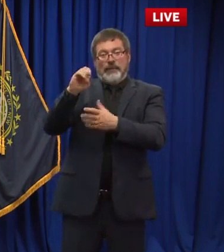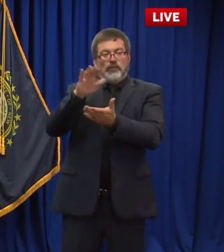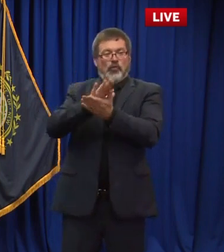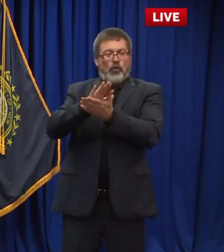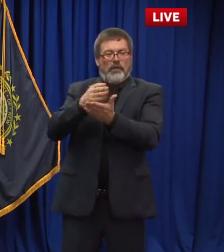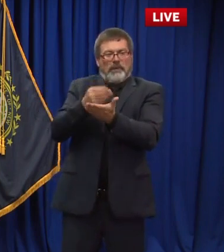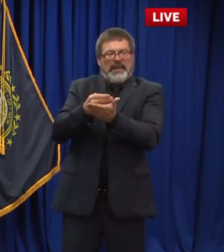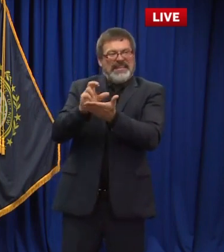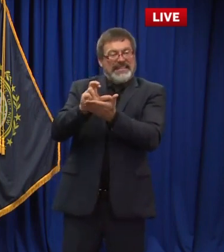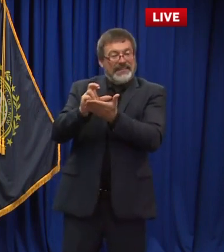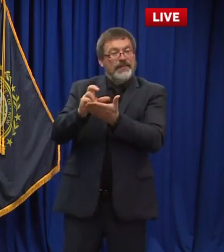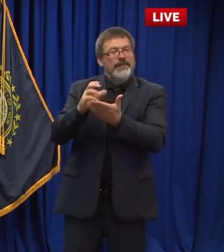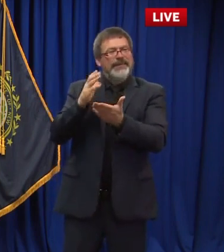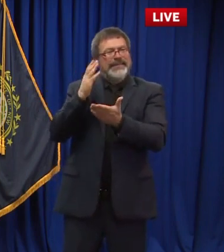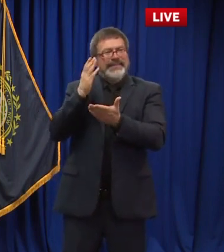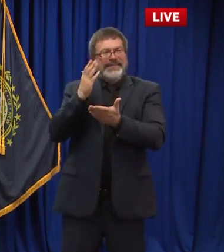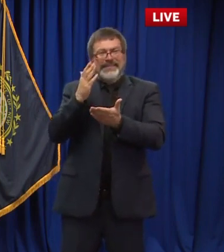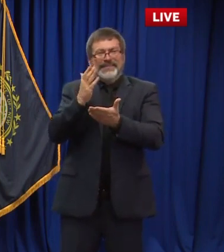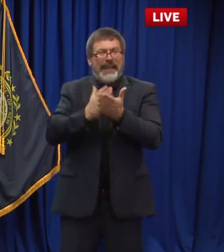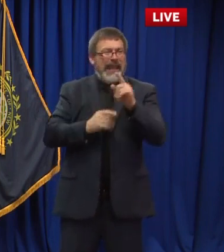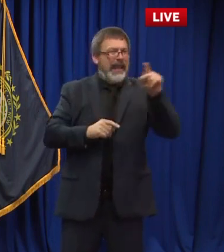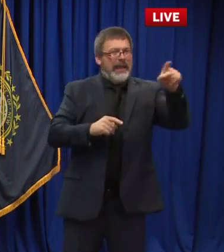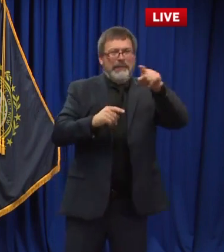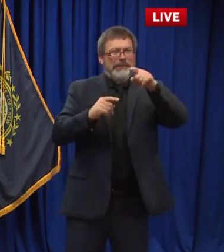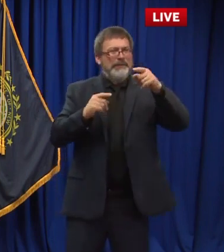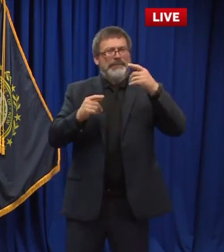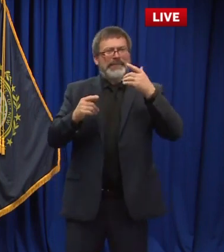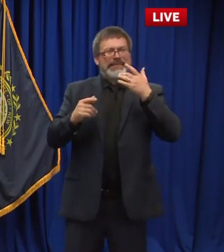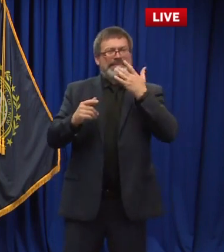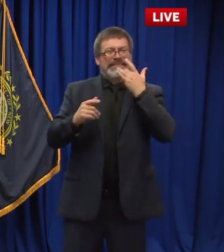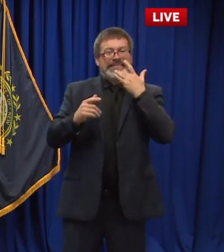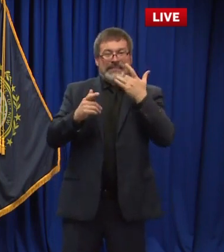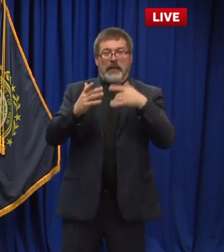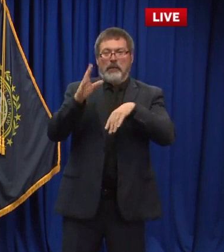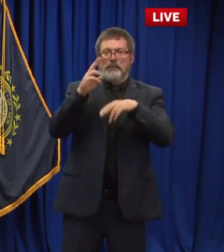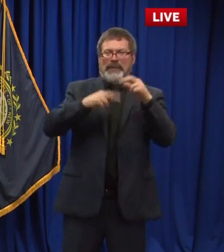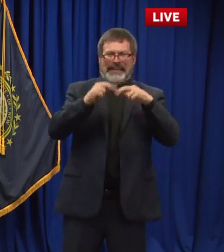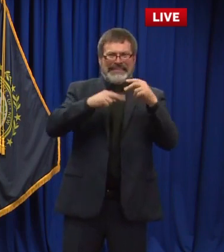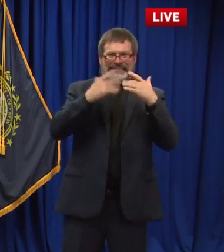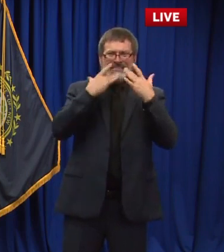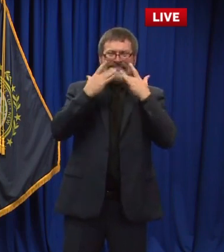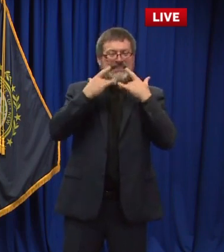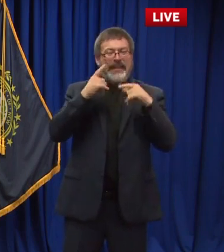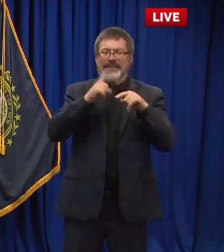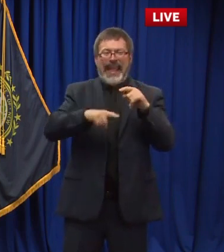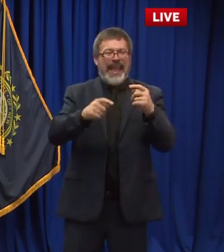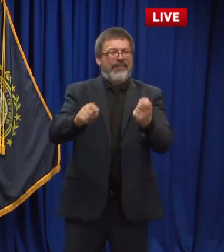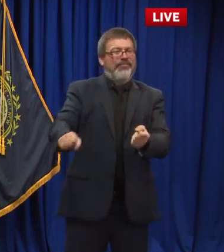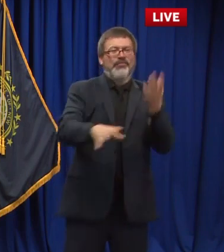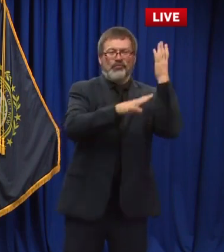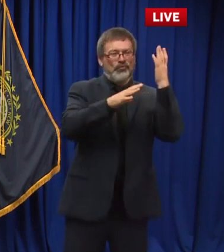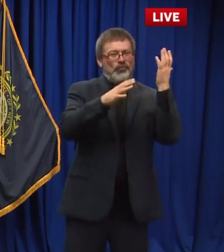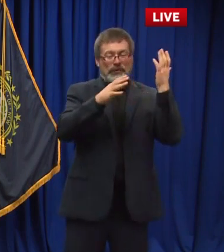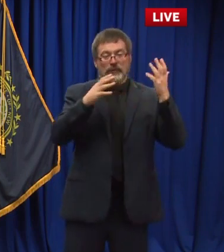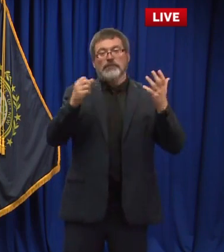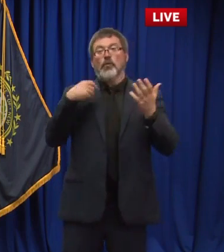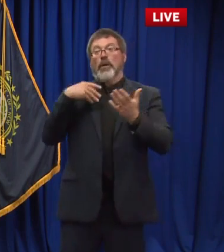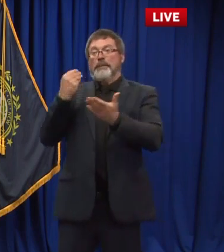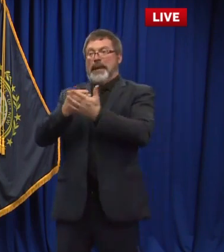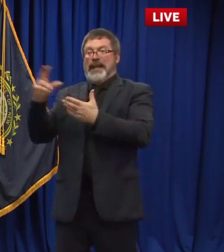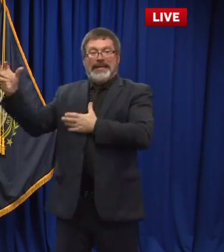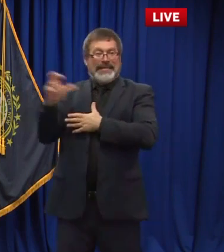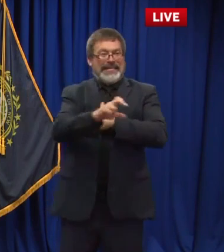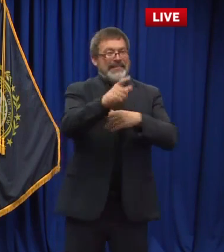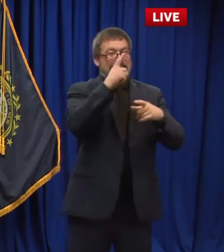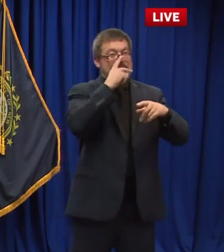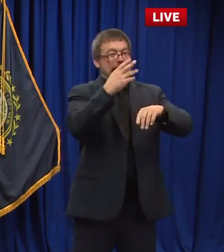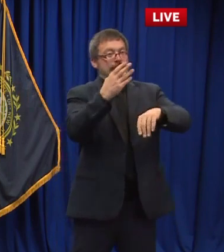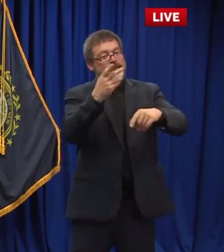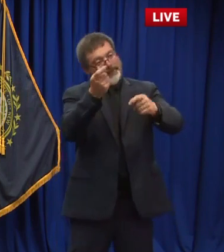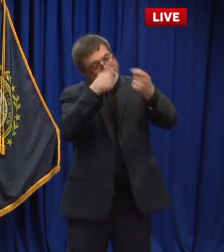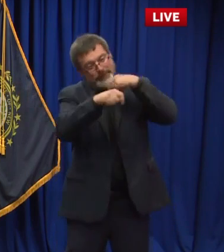WE ARE FINDING THAT SOME OF THE DOOR SYSTEMS OR WINDOWS WHEN CLOSE ALL THE WAY THAT IT’S JUST EXACTLY WHERE THE MONEY WENT TO UPGRADE.